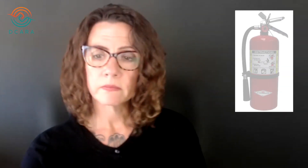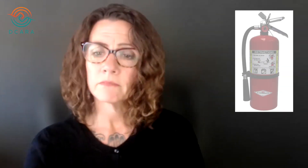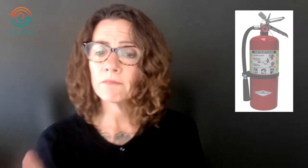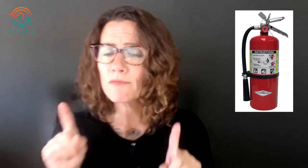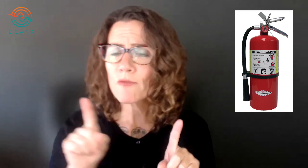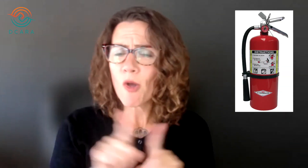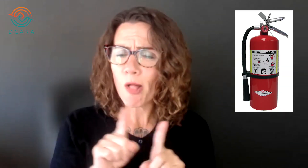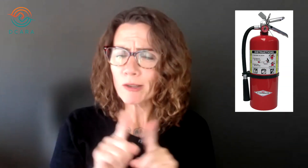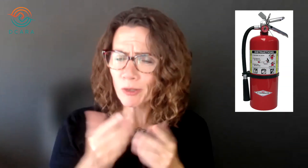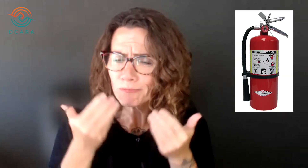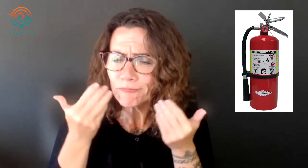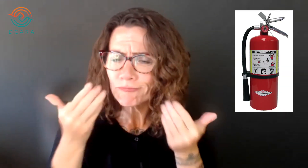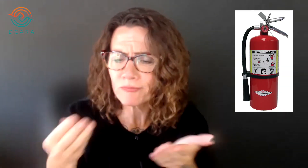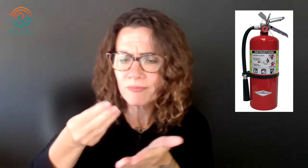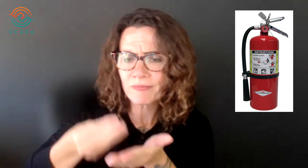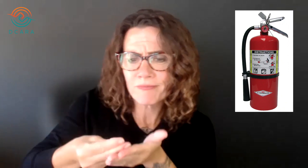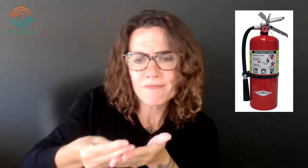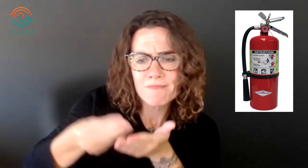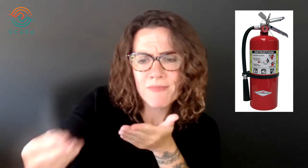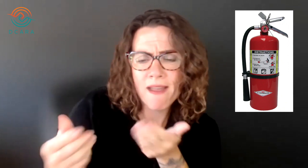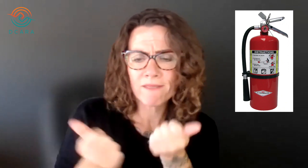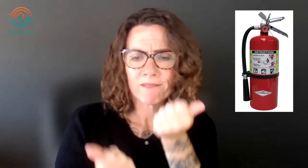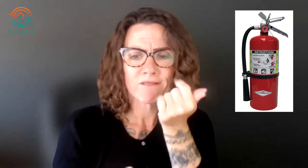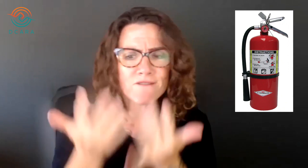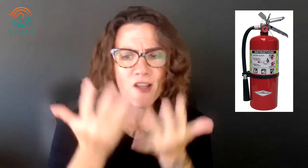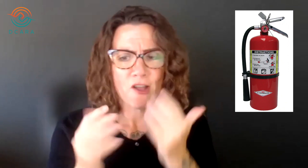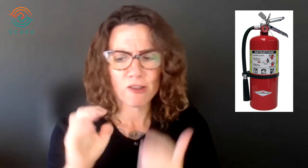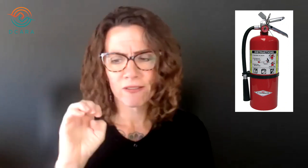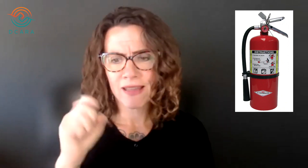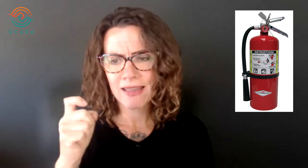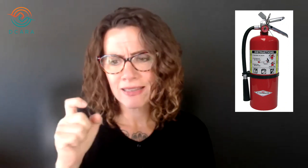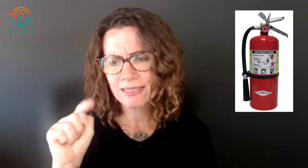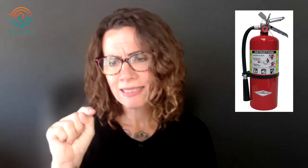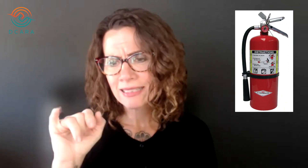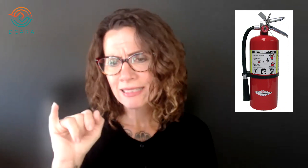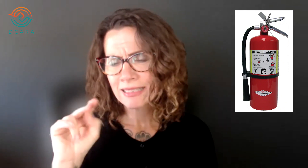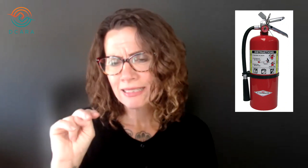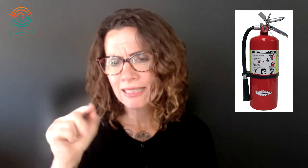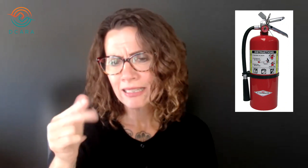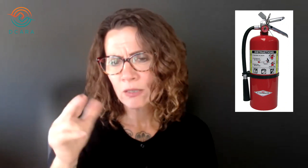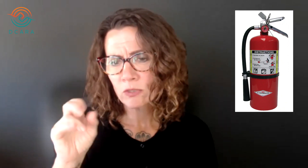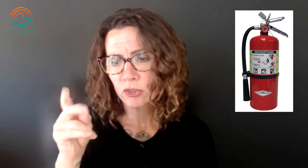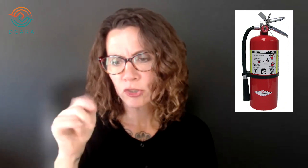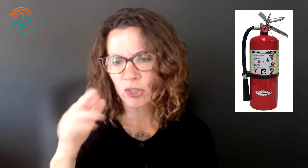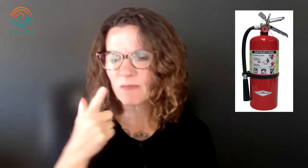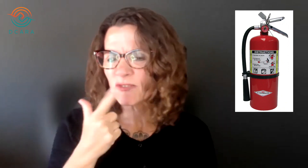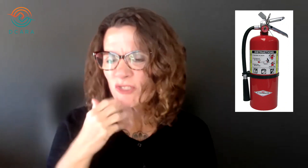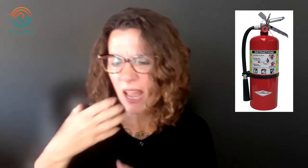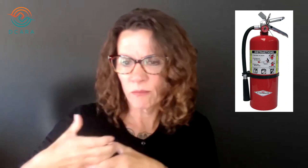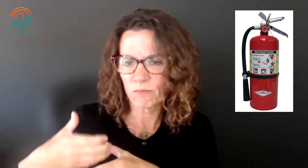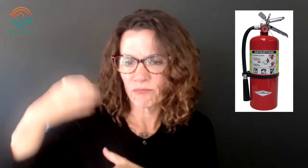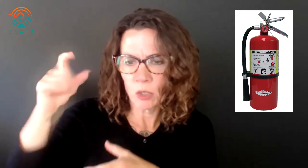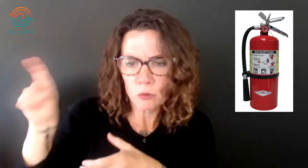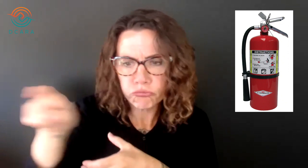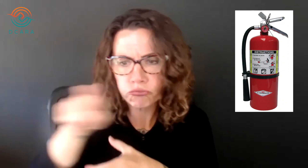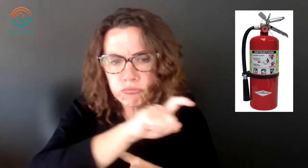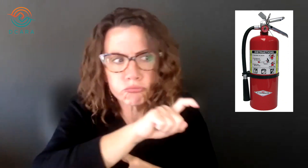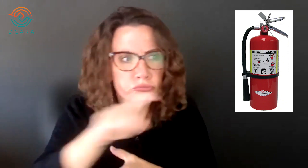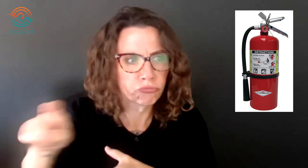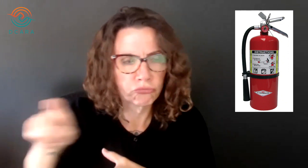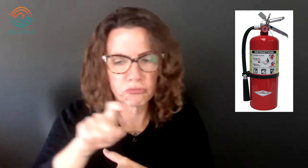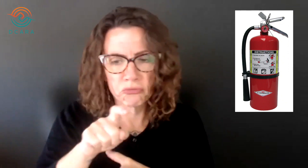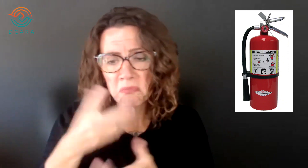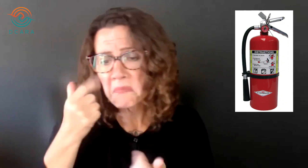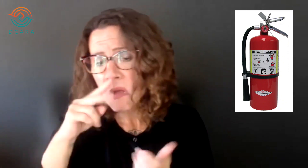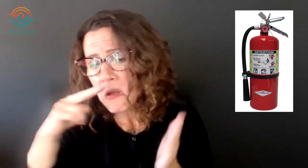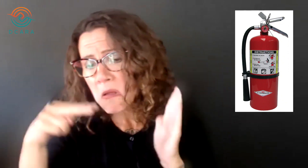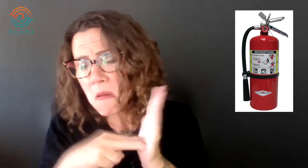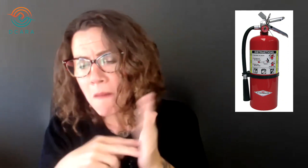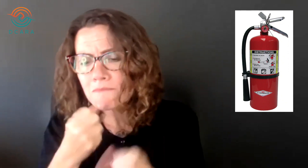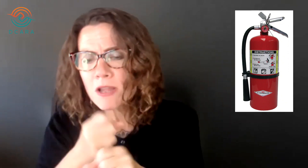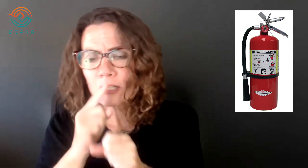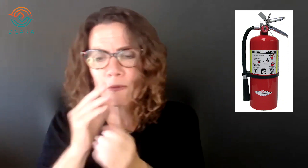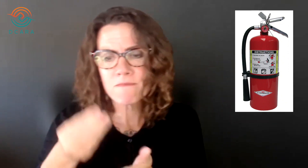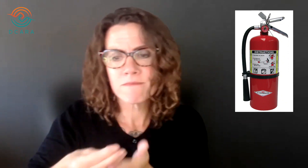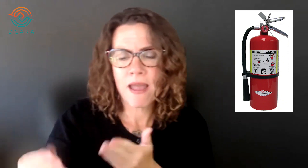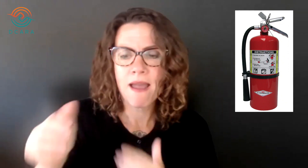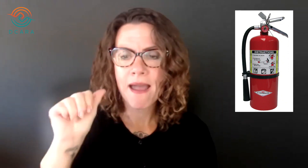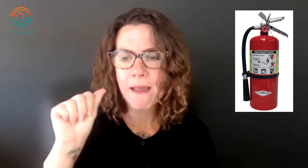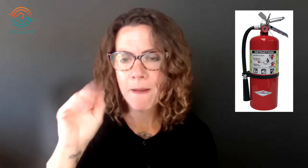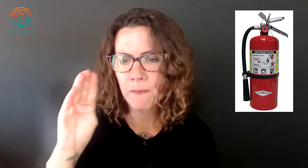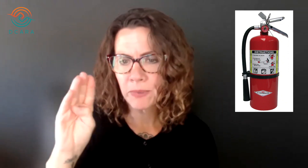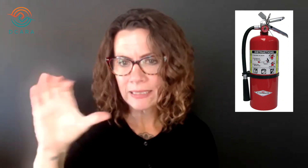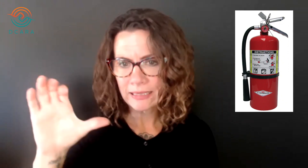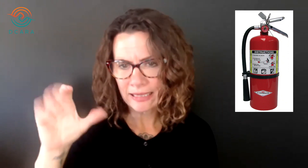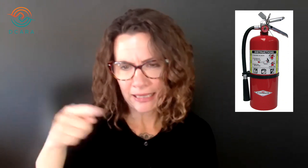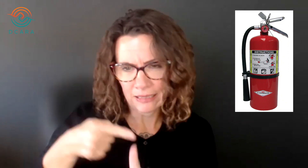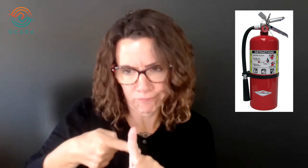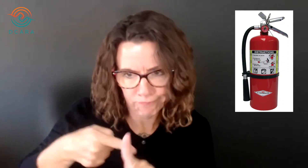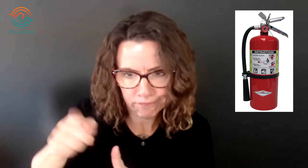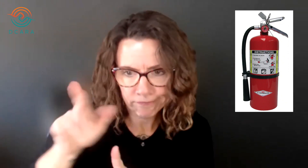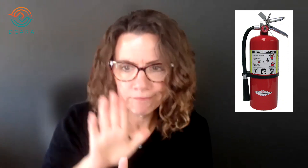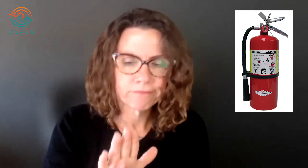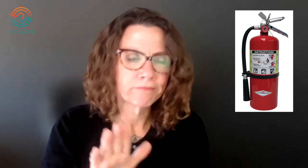Buy and learn how to use a fire extinguisher (ABC type).